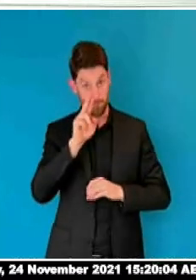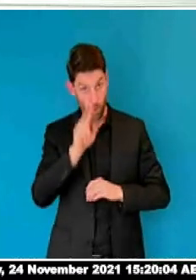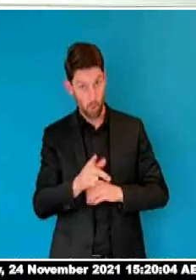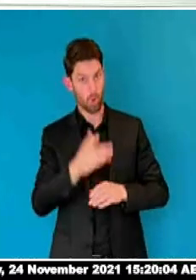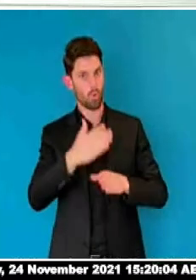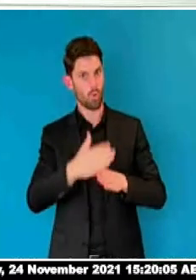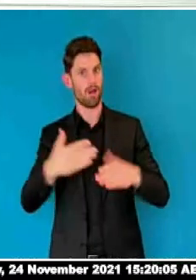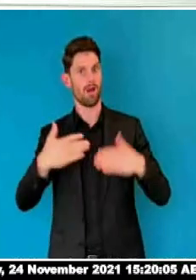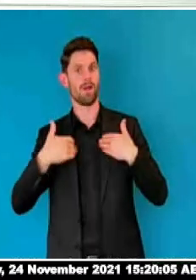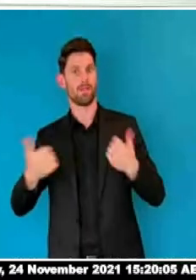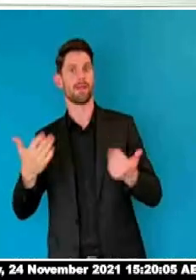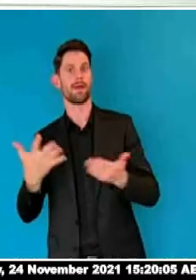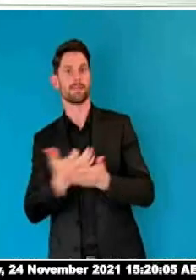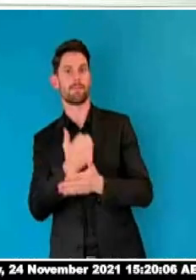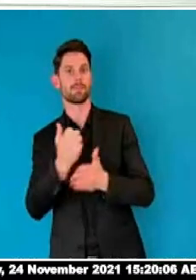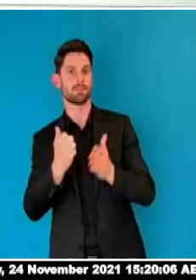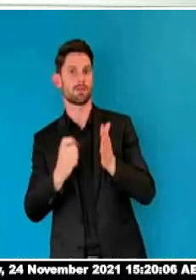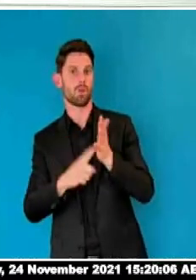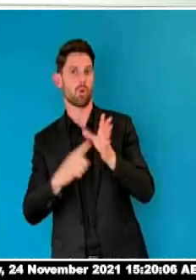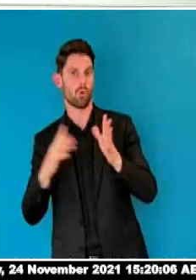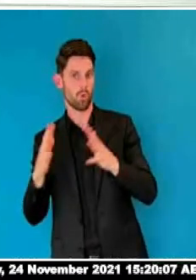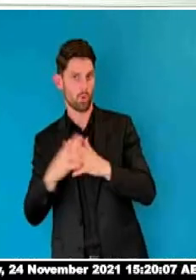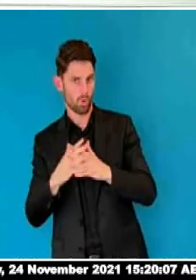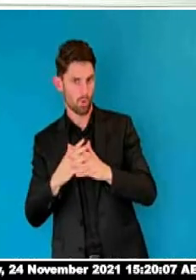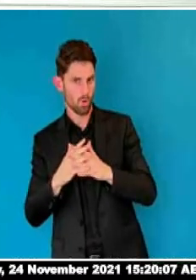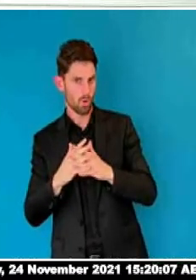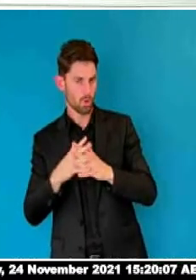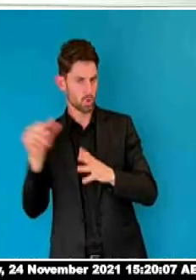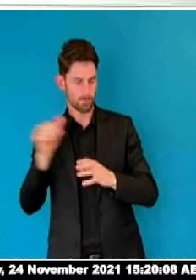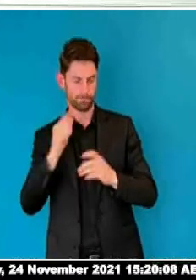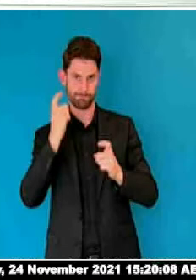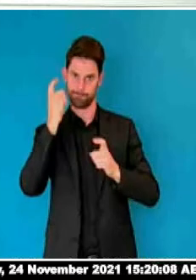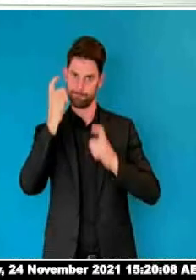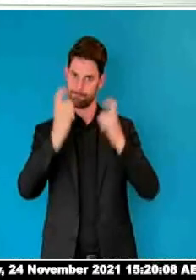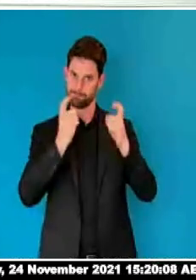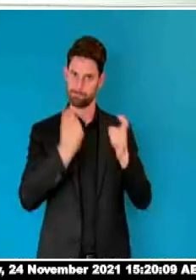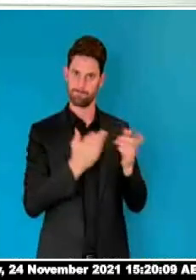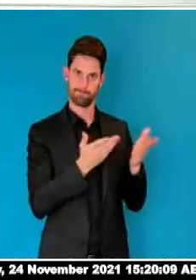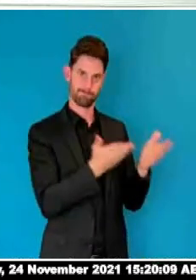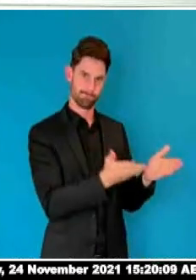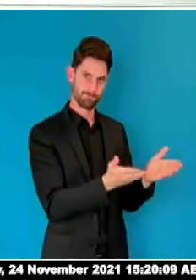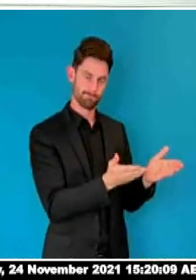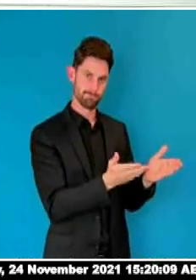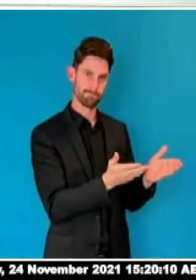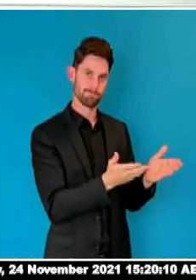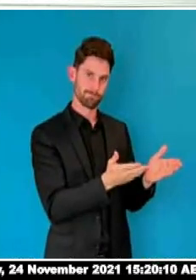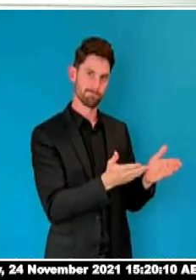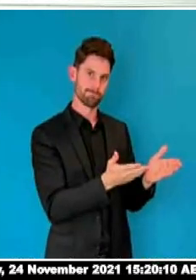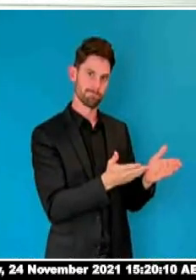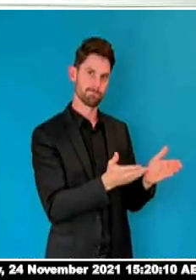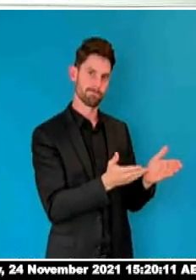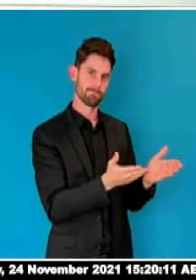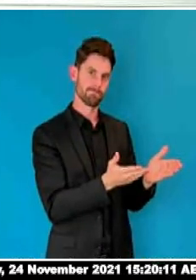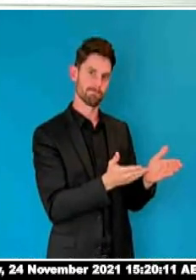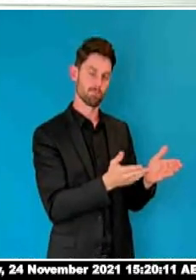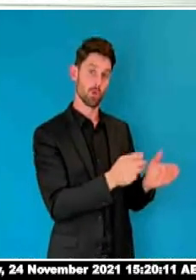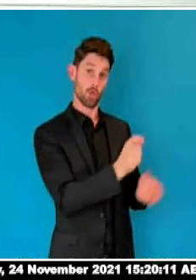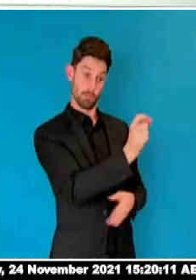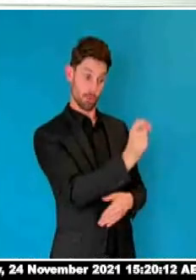to address the issue of focusing attention on a person who comes